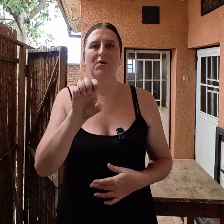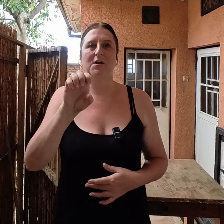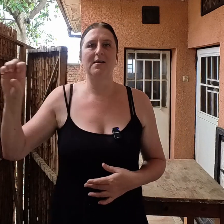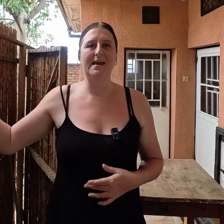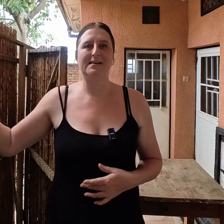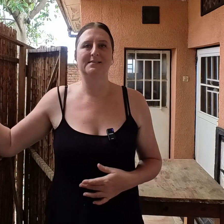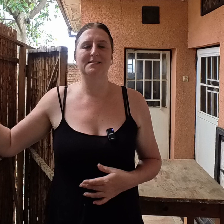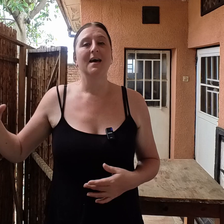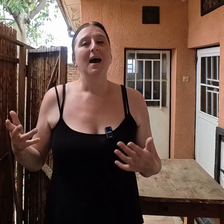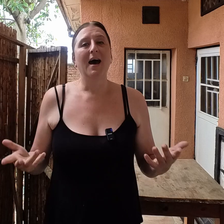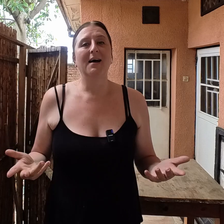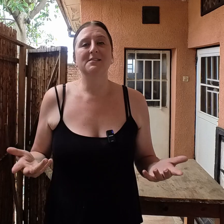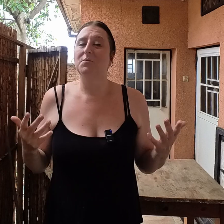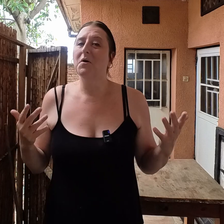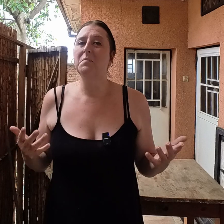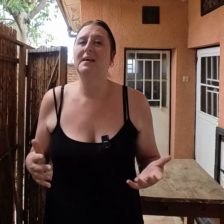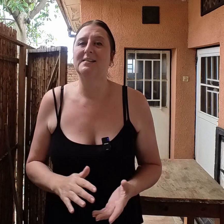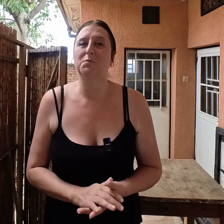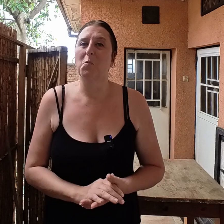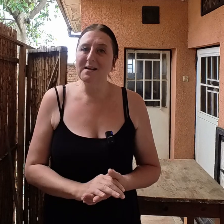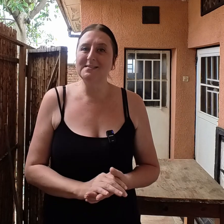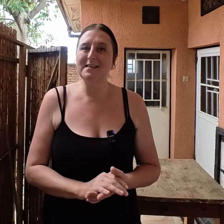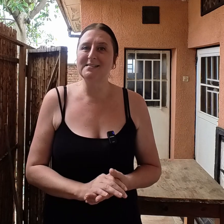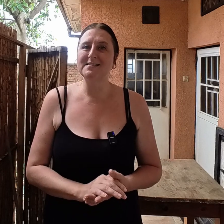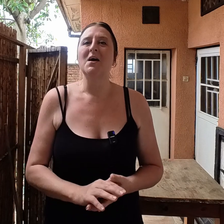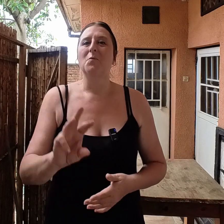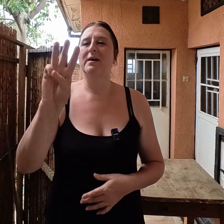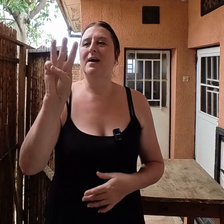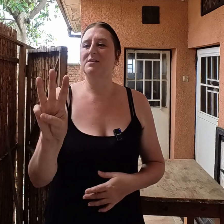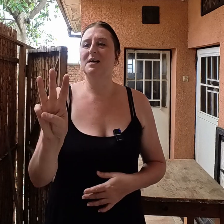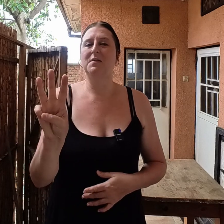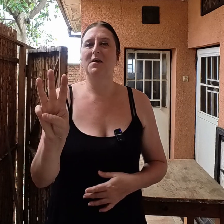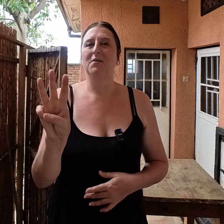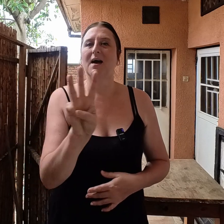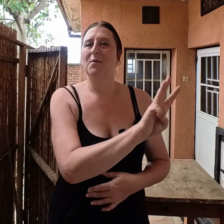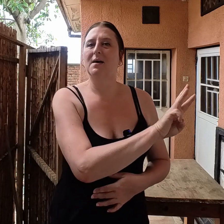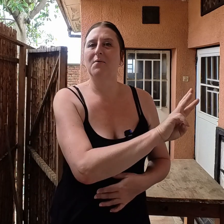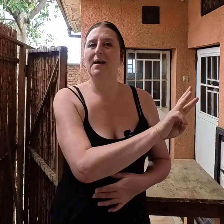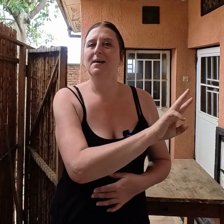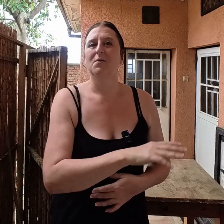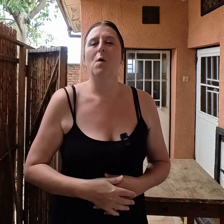So, we're going east. And you can probably guess what West is. We're going to have the W, and we're going